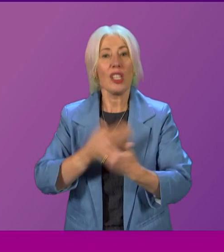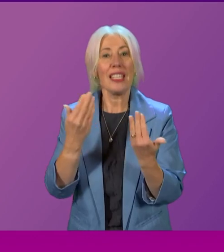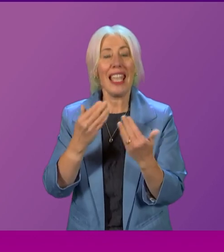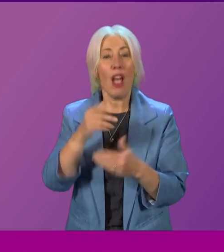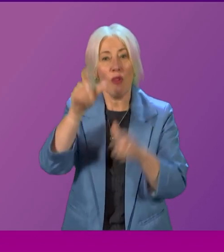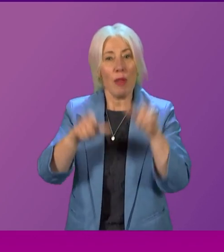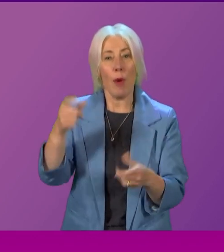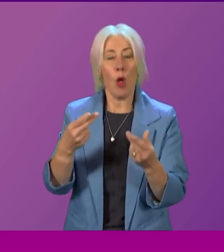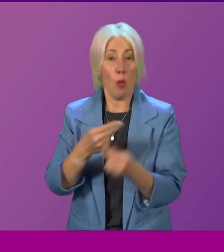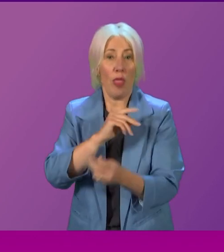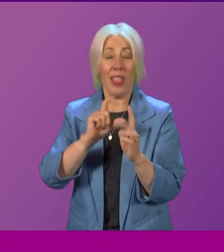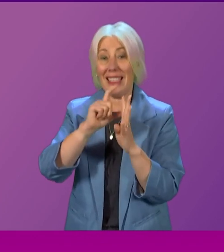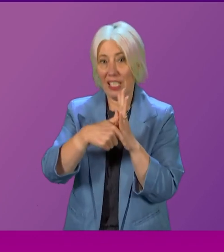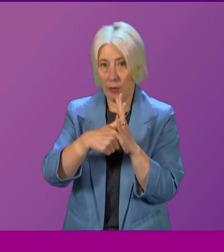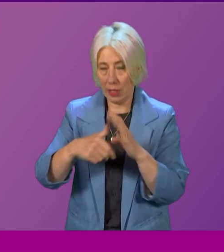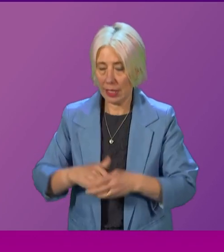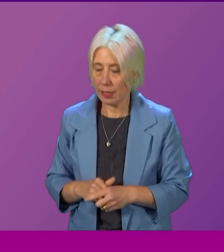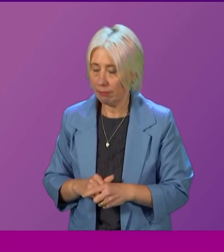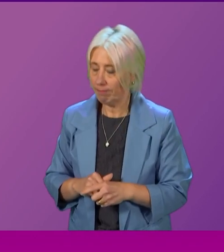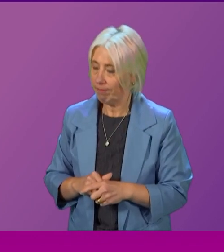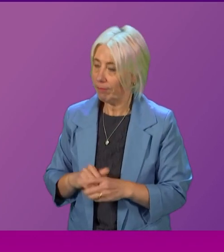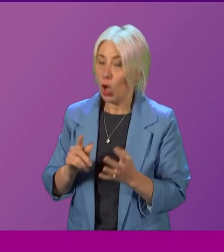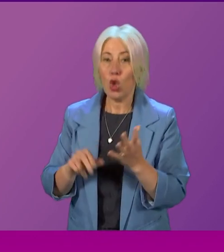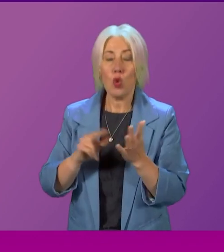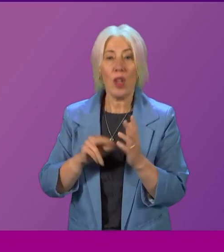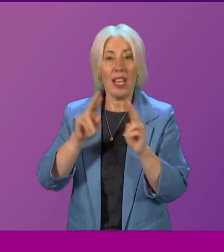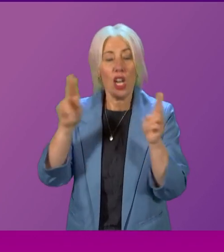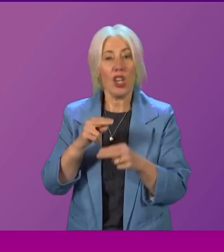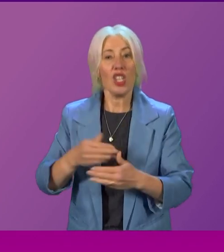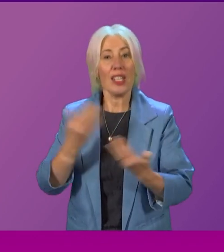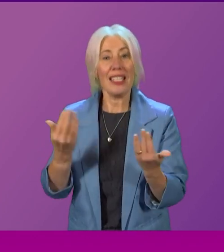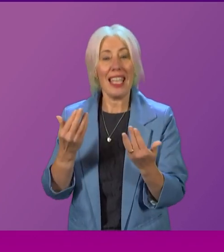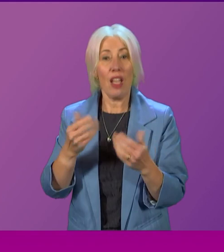The UN international day of persons with disabilities is a very important day.